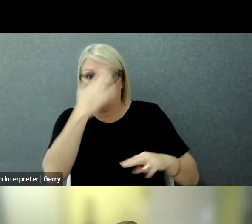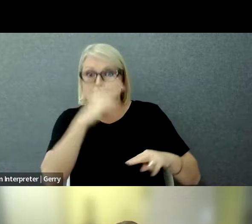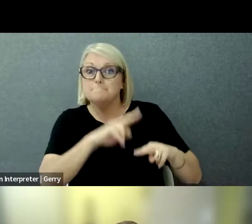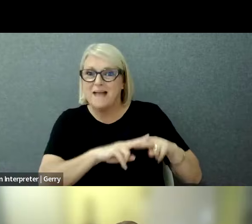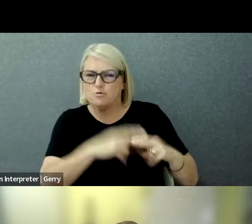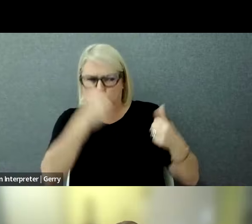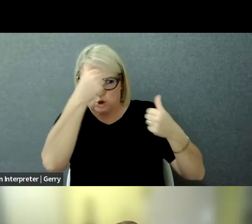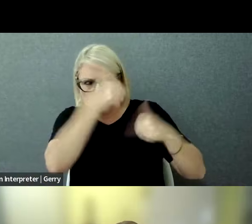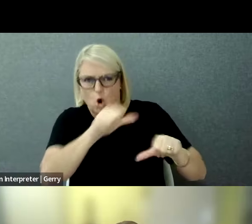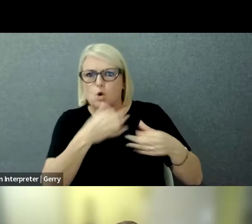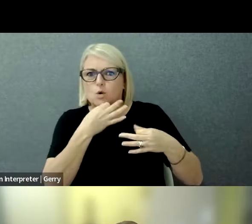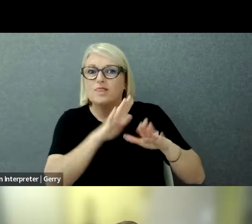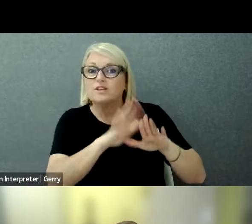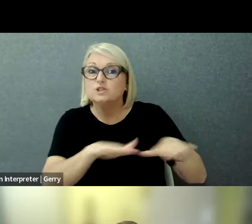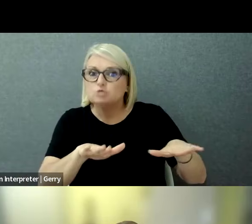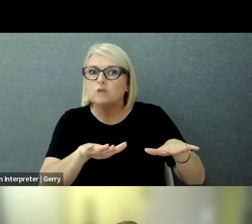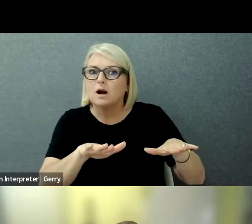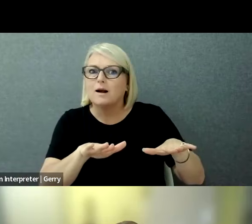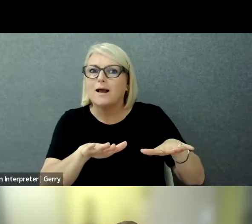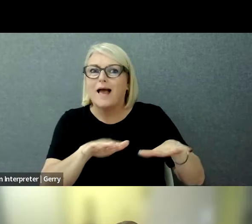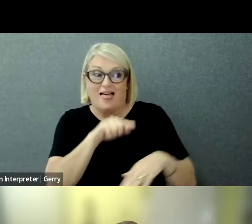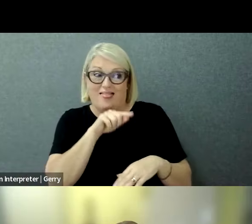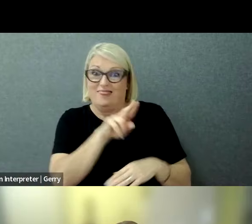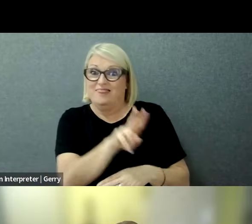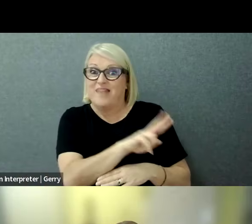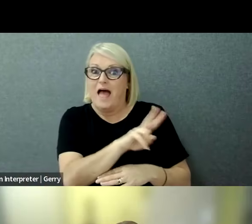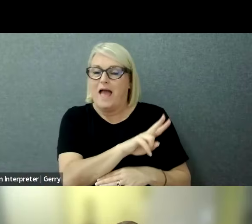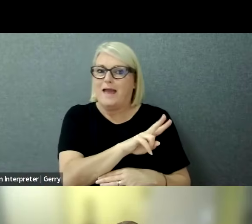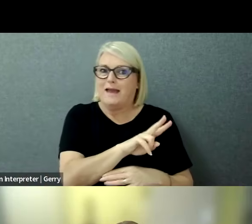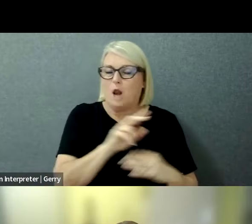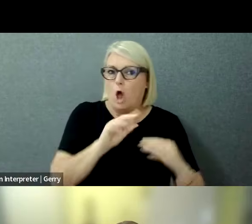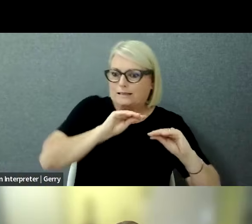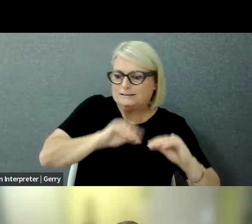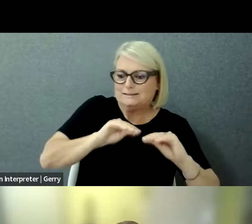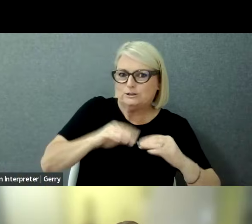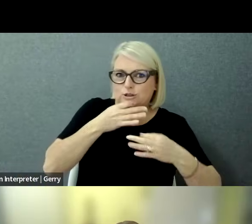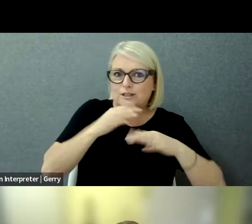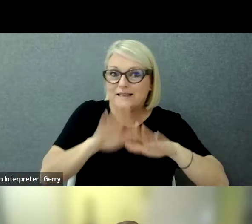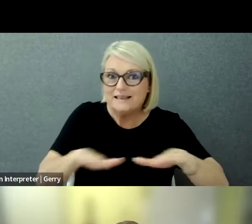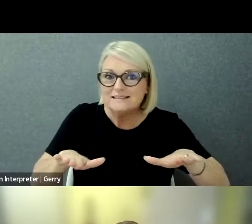their children's first teachers but what could we do to support them? And one of the reasons that we